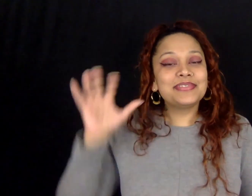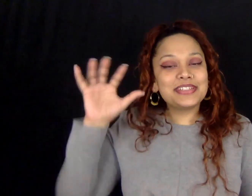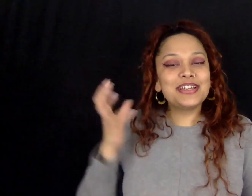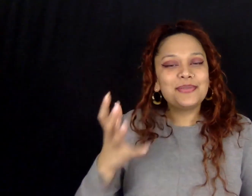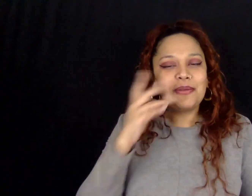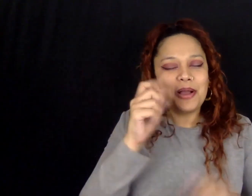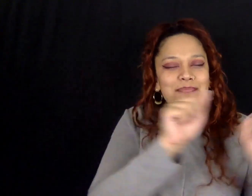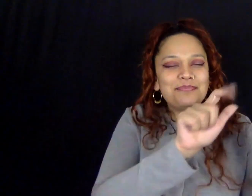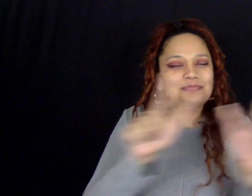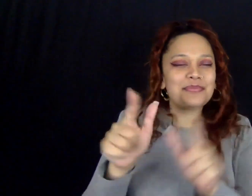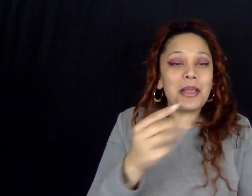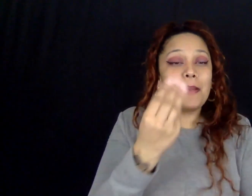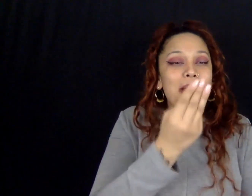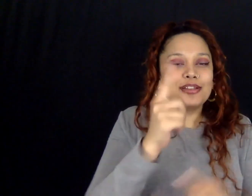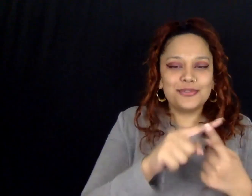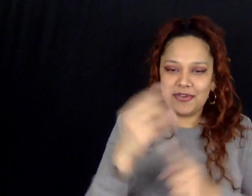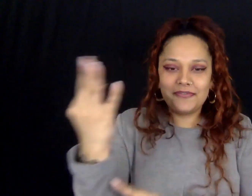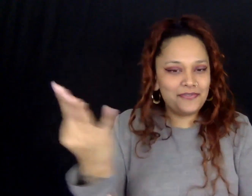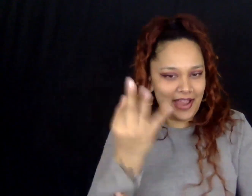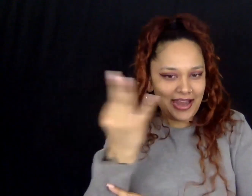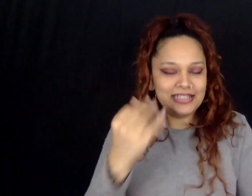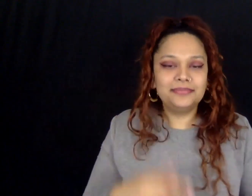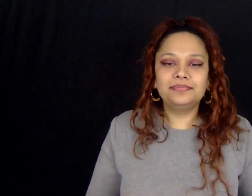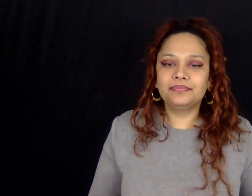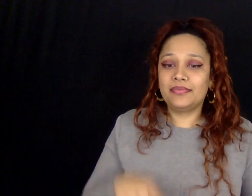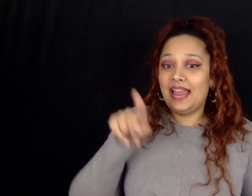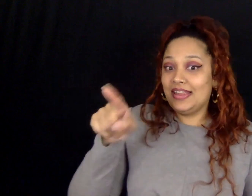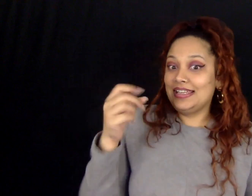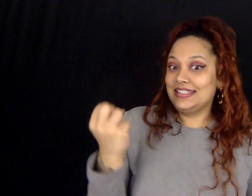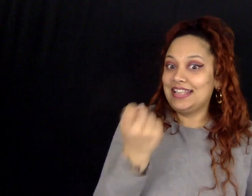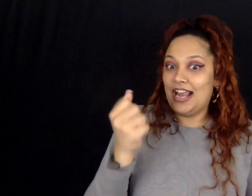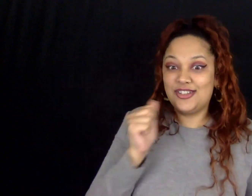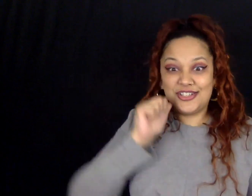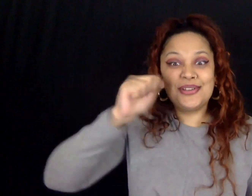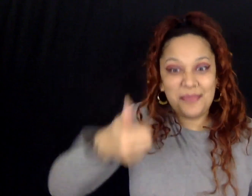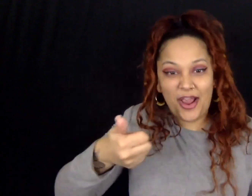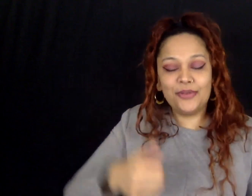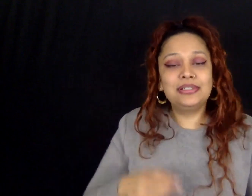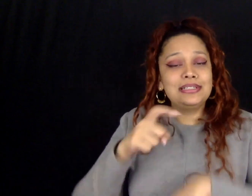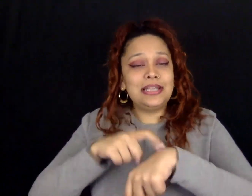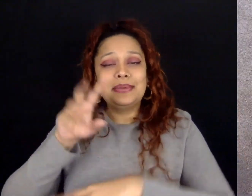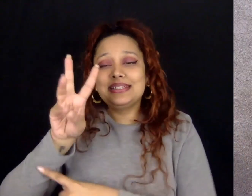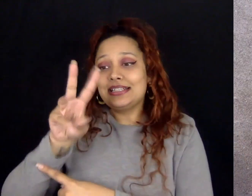Sign1News will be broadcasting updates Monday through Friday then this Saturday at 6 PM Eastern